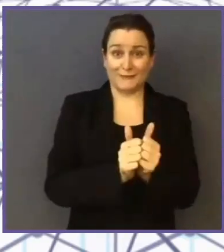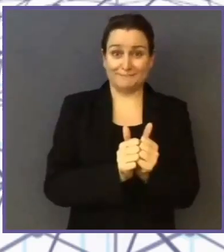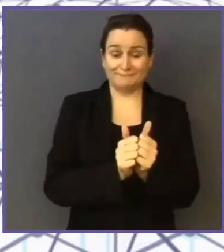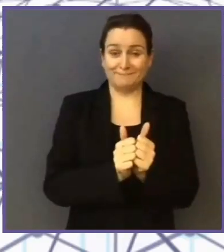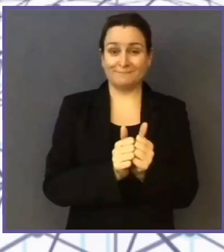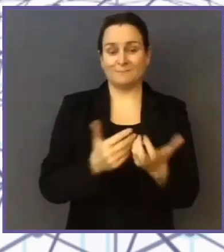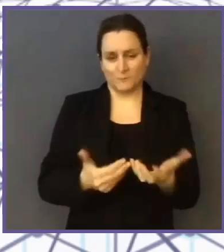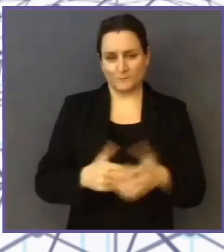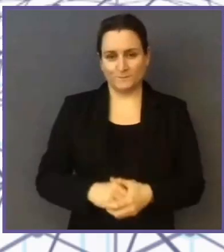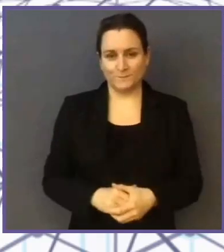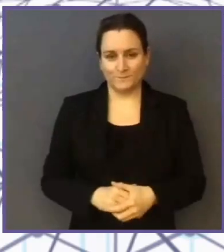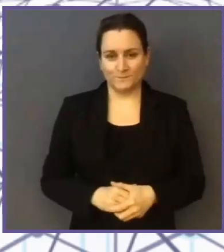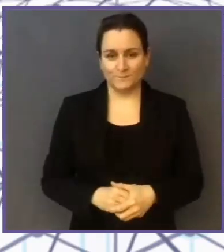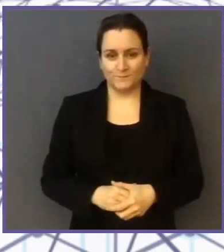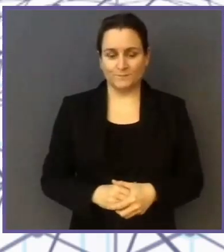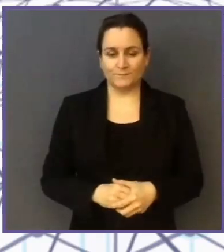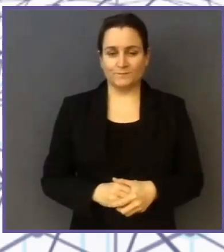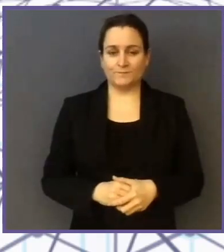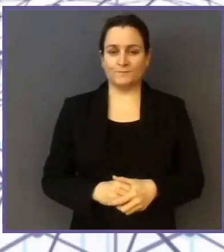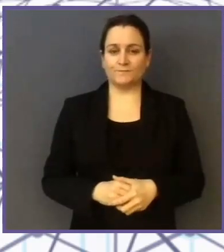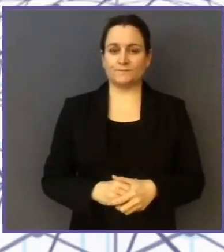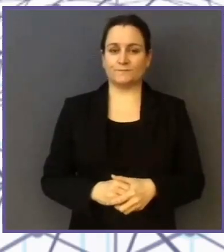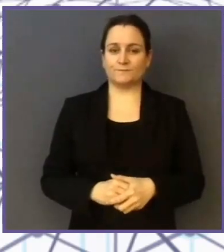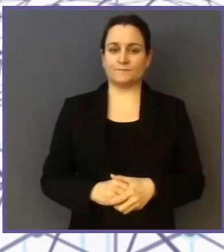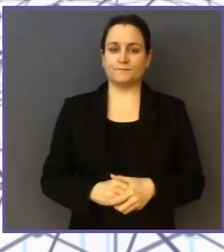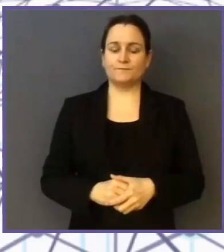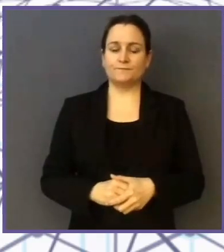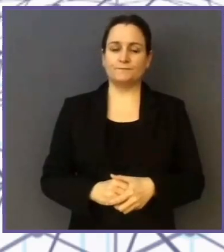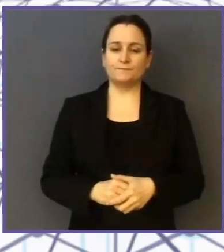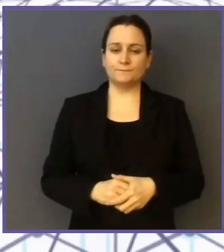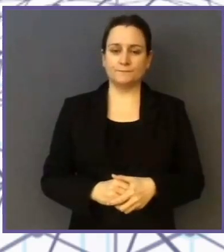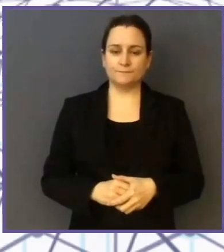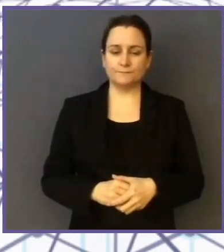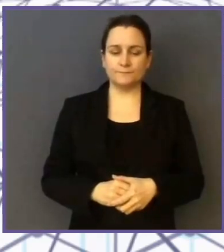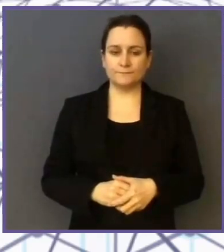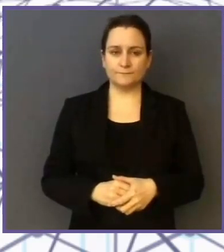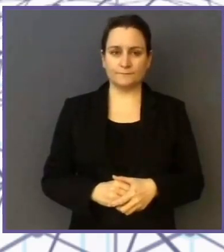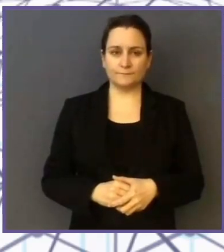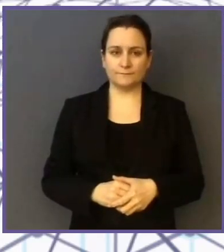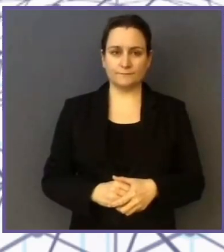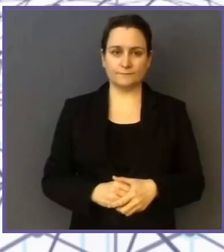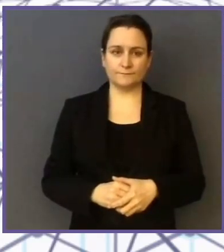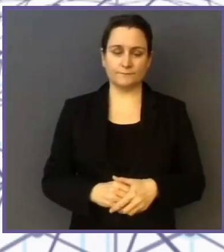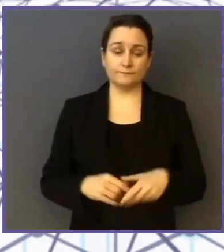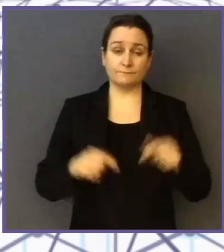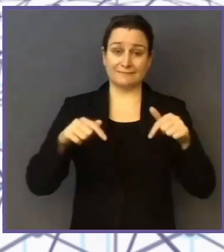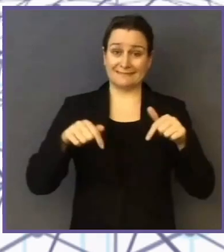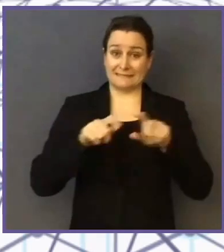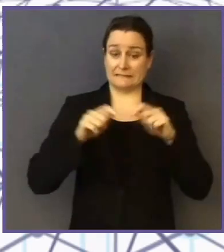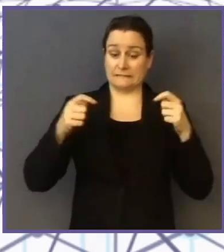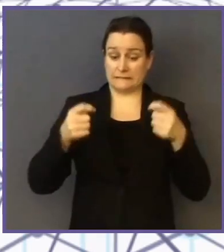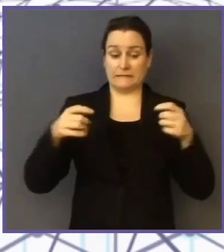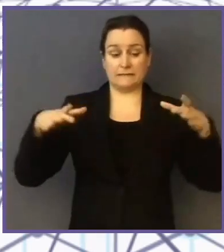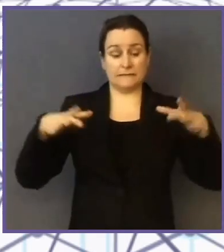But mainly the root aim that we're looking to work on is to try to identify ways that